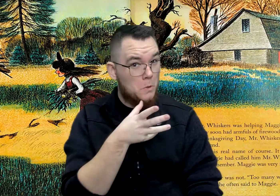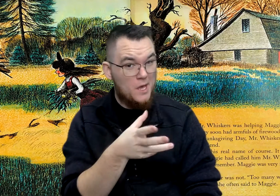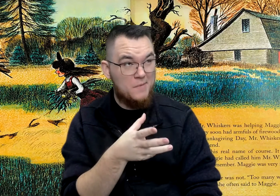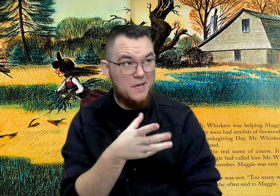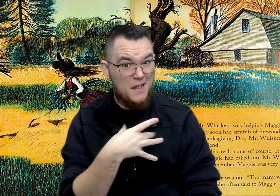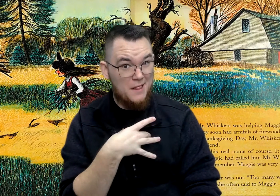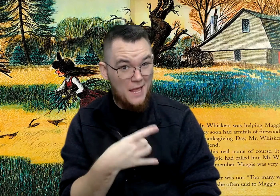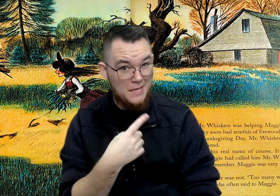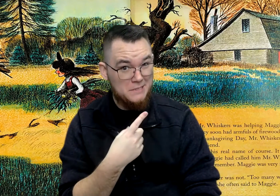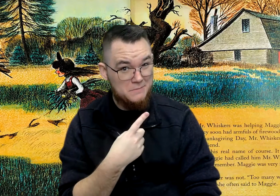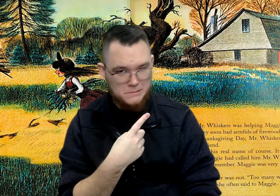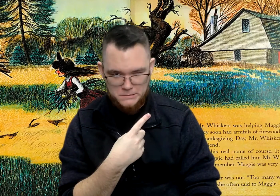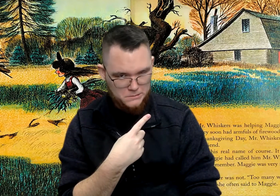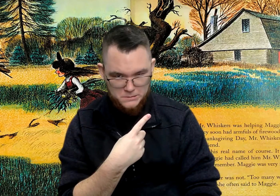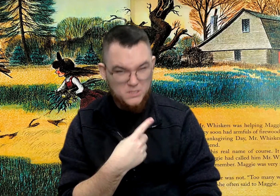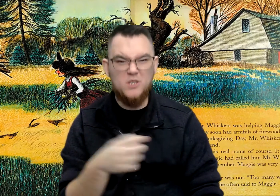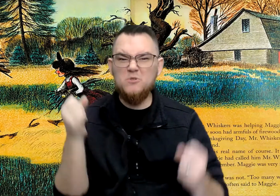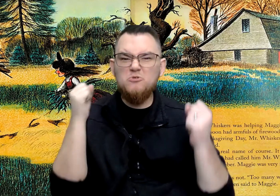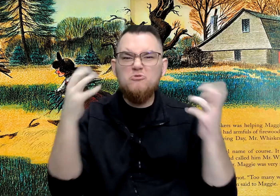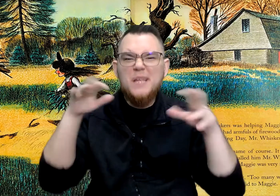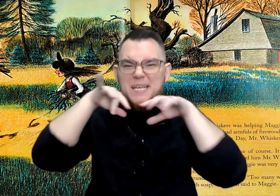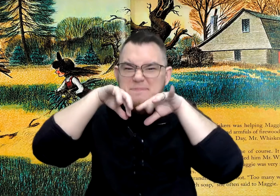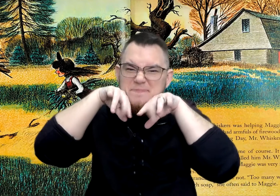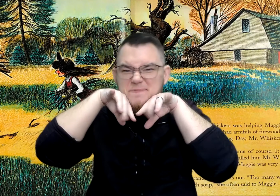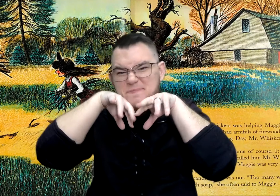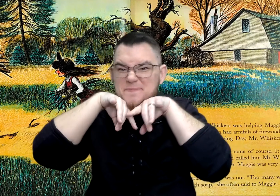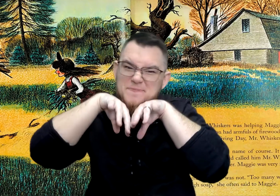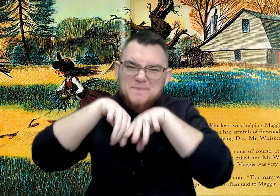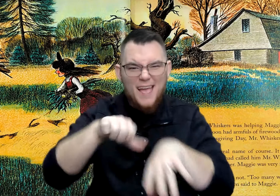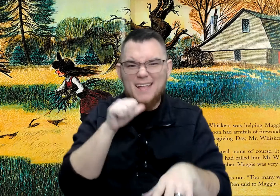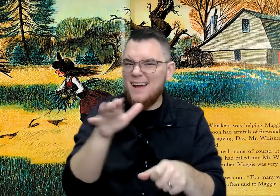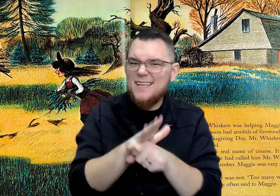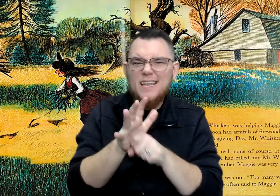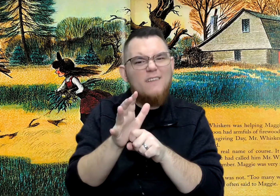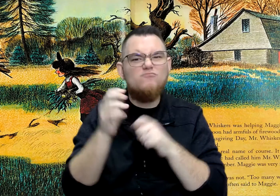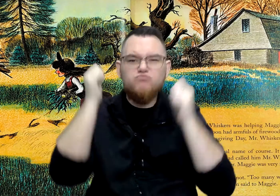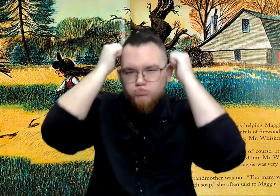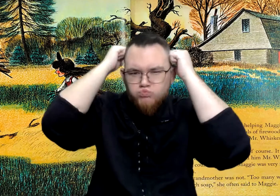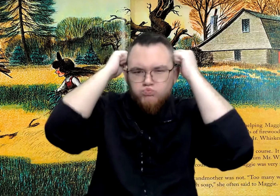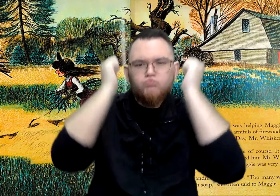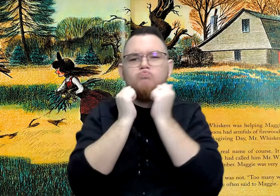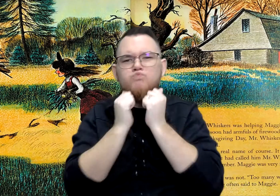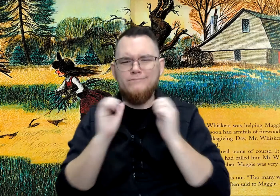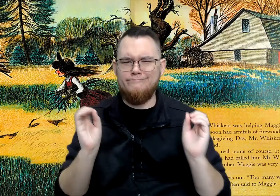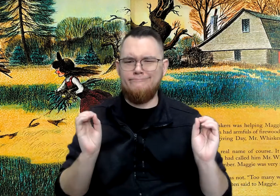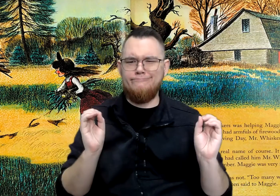“Too many whiskers and not enough soap,” she often said to Maggie.